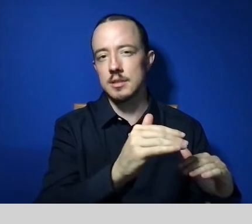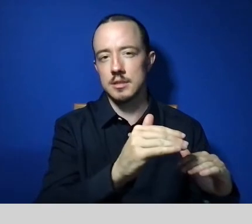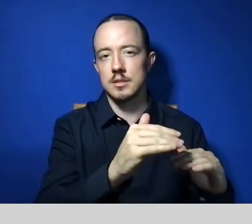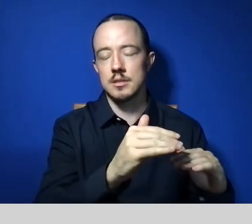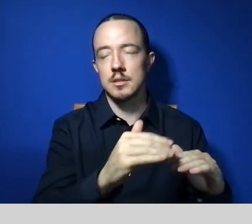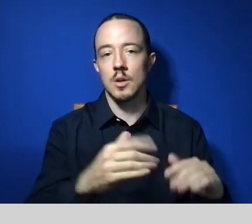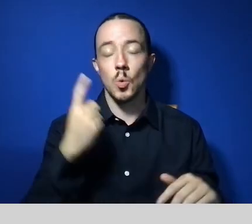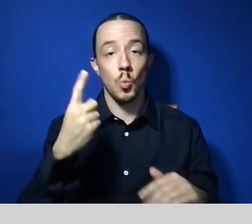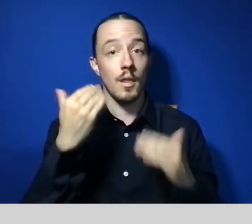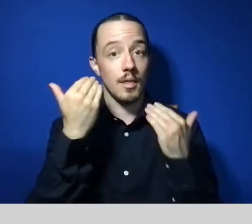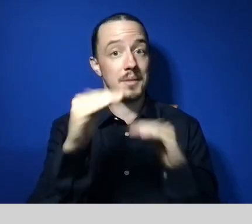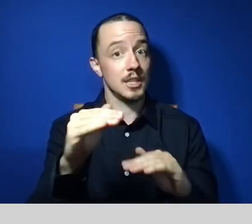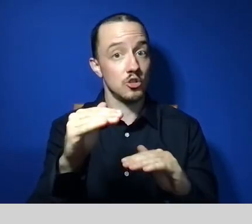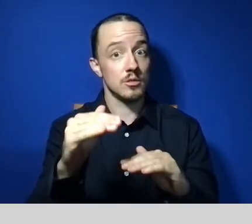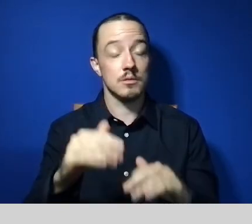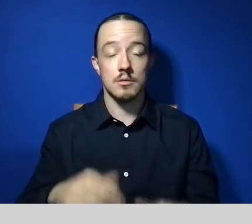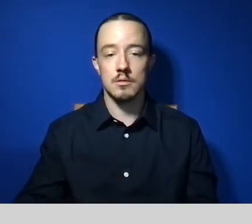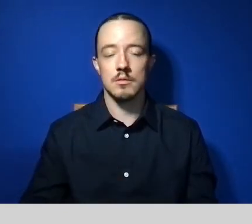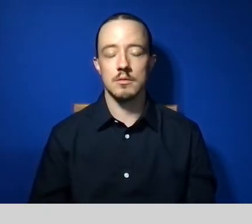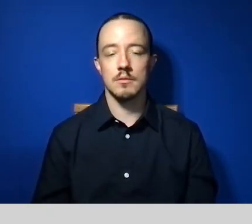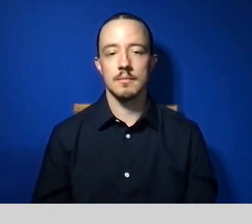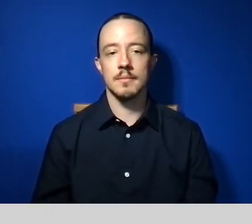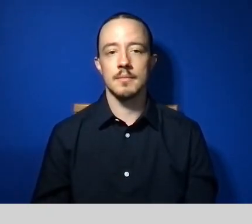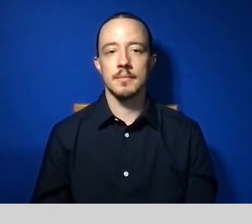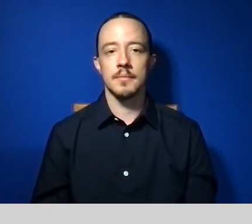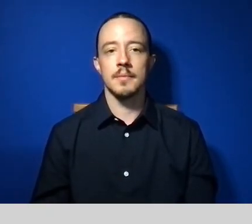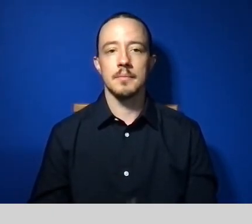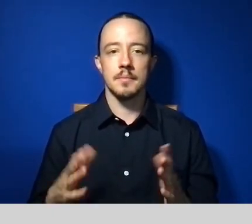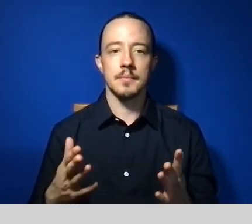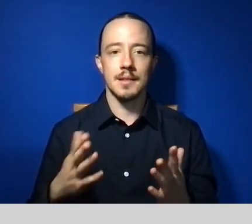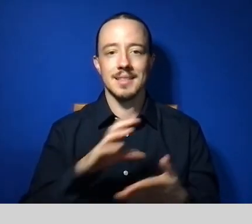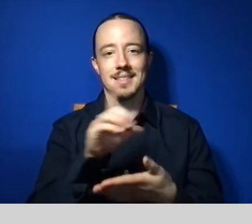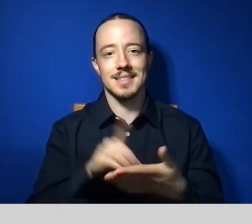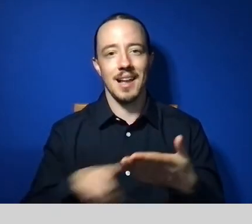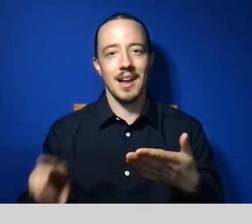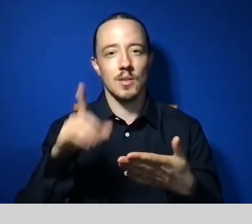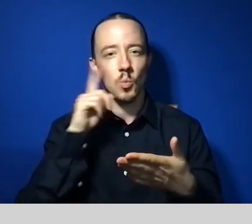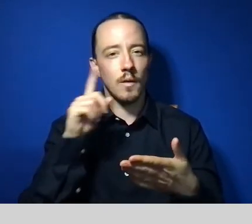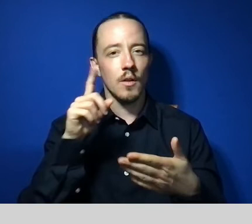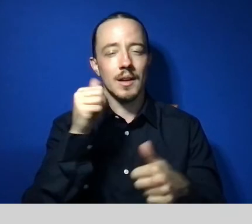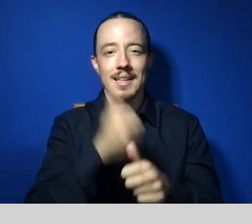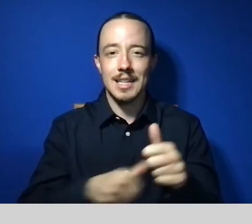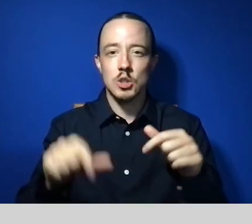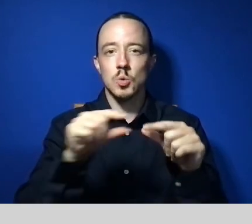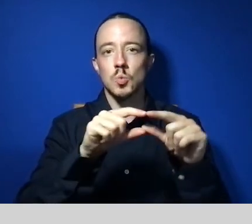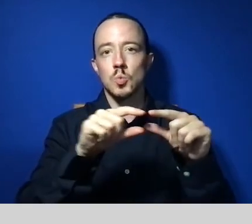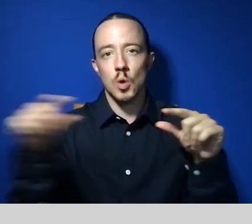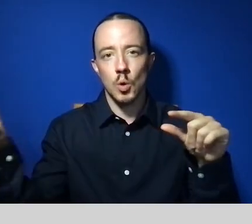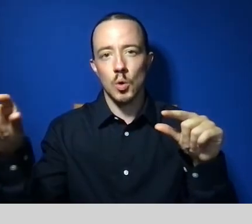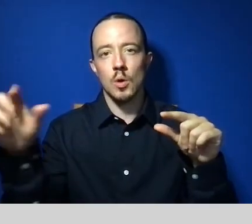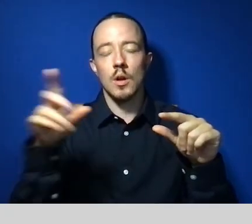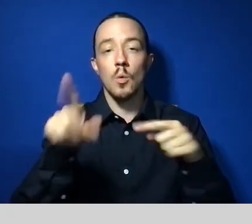And one of them is that, you know, it's designed to work with each rope input is present